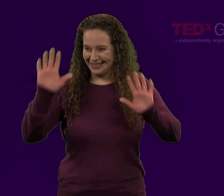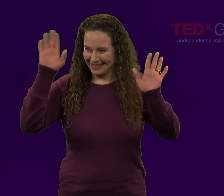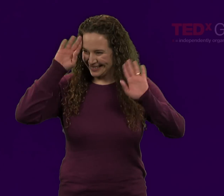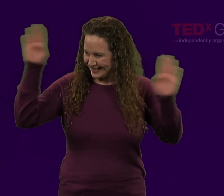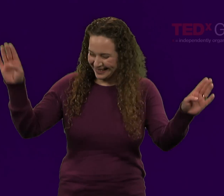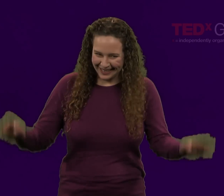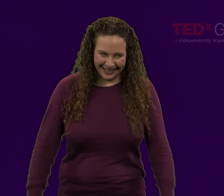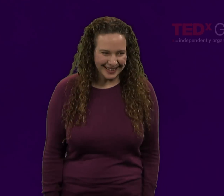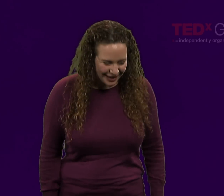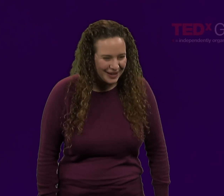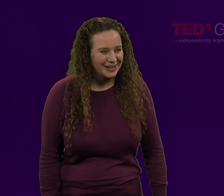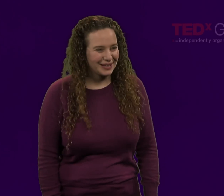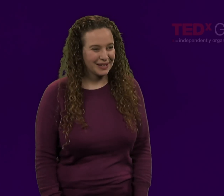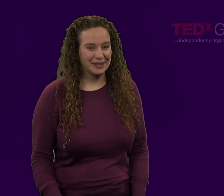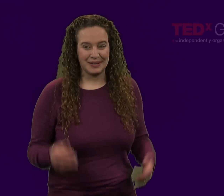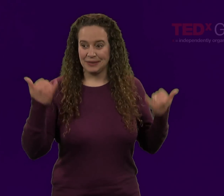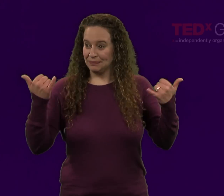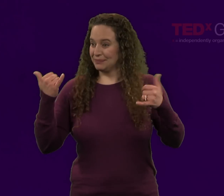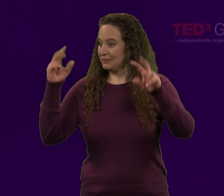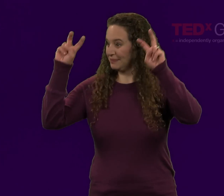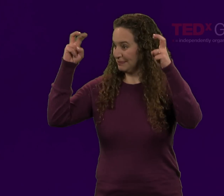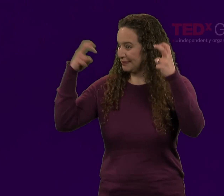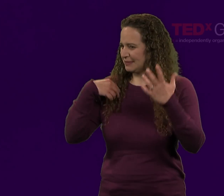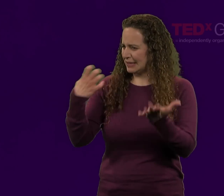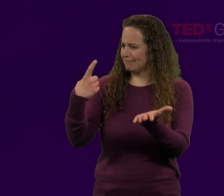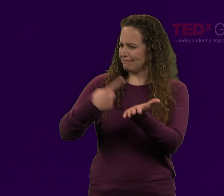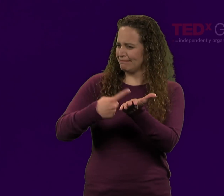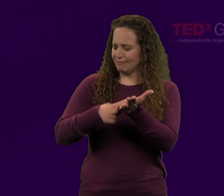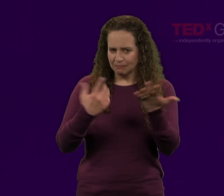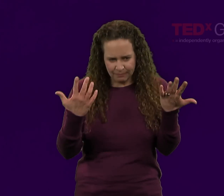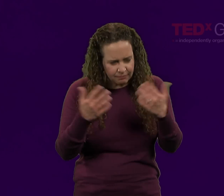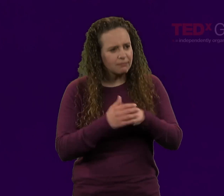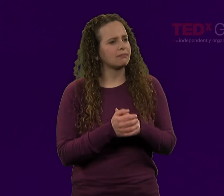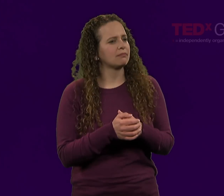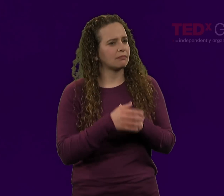Hello again. The topic I would like to discuss today